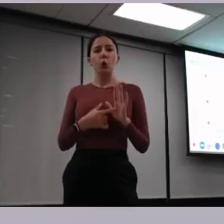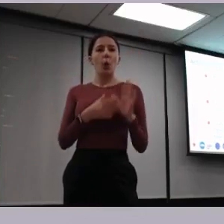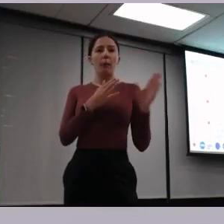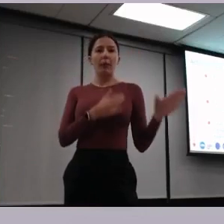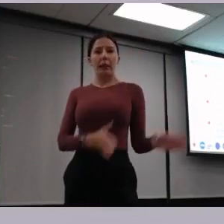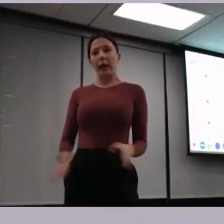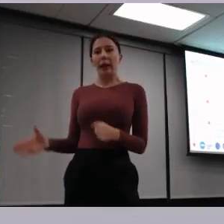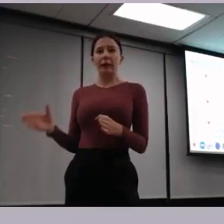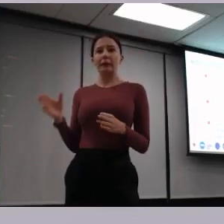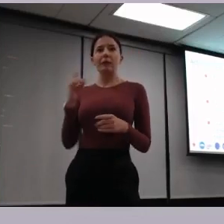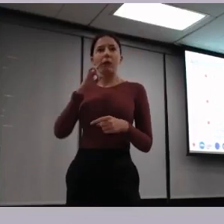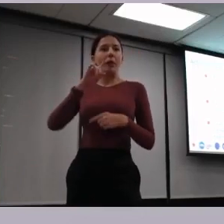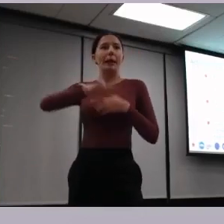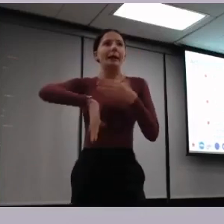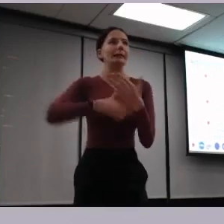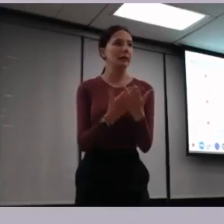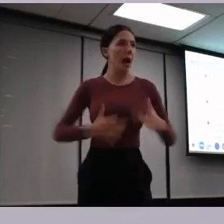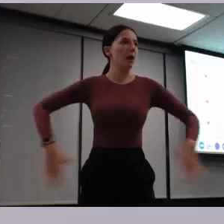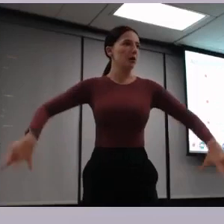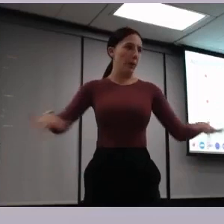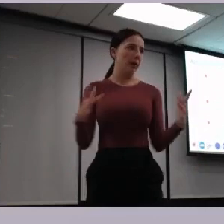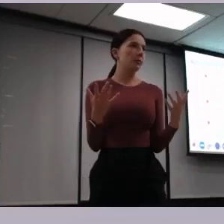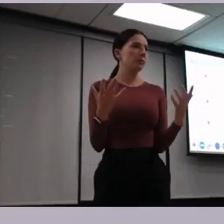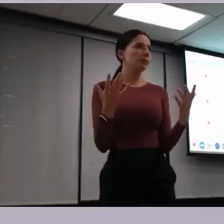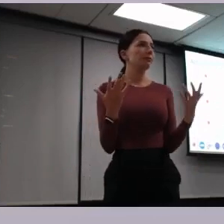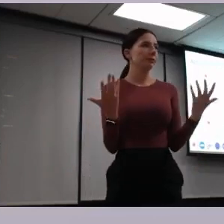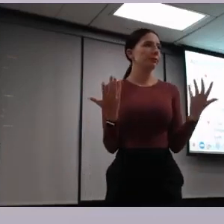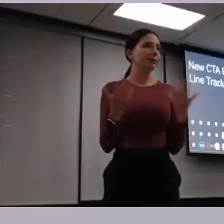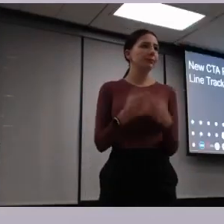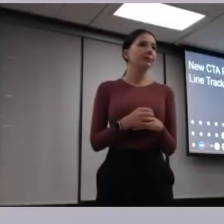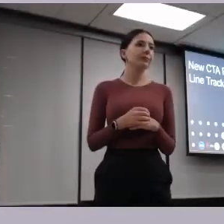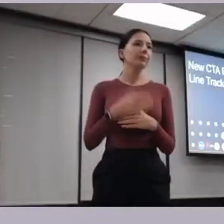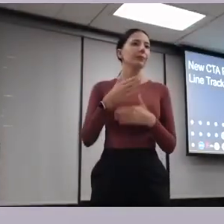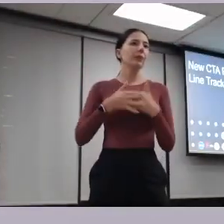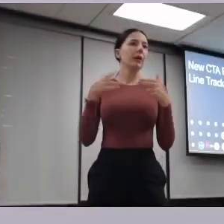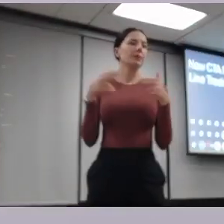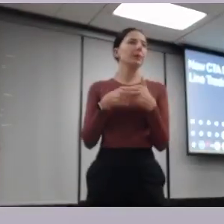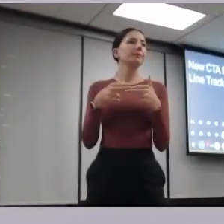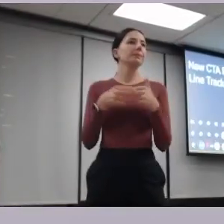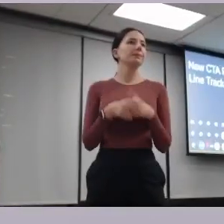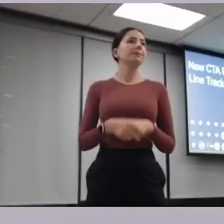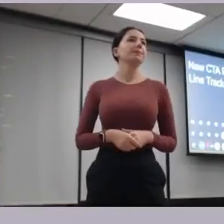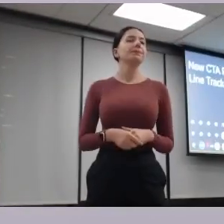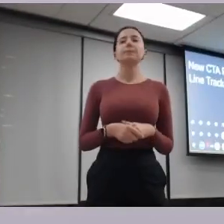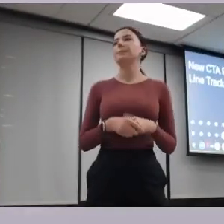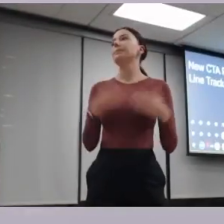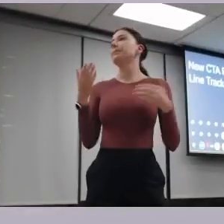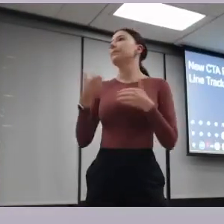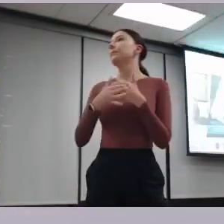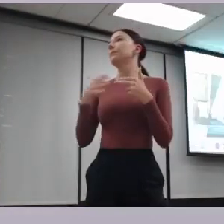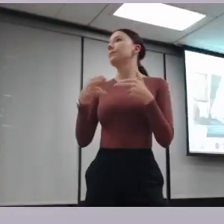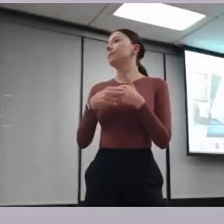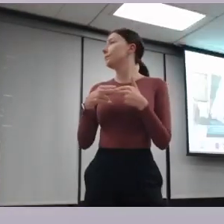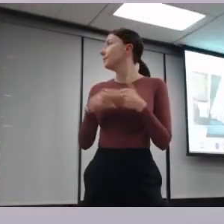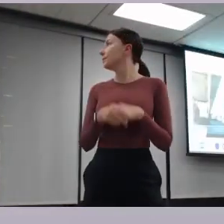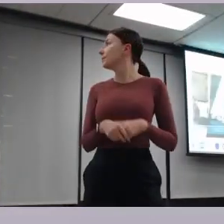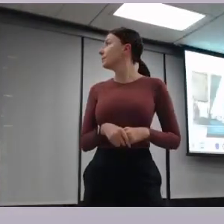activation area. Next slide, please. Slide.